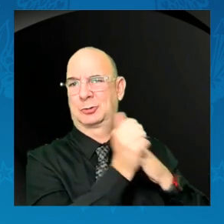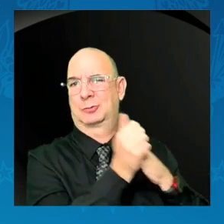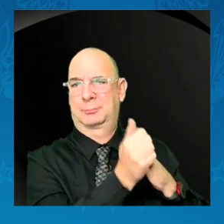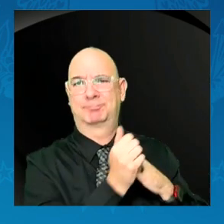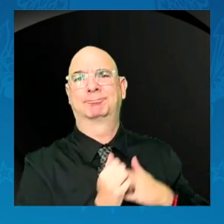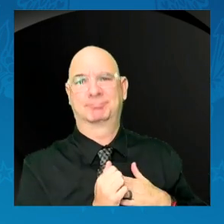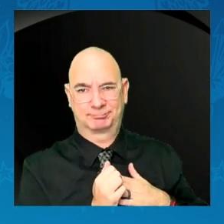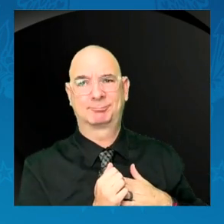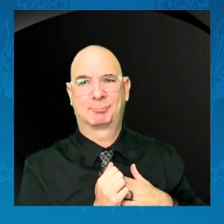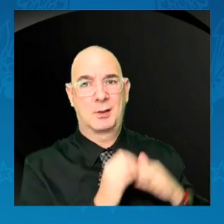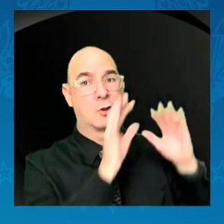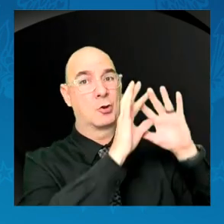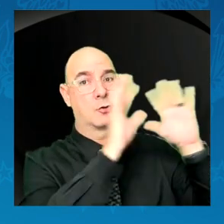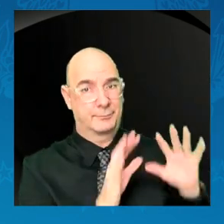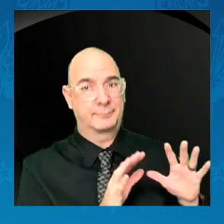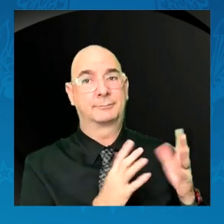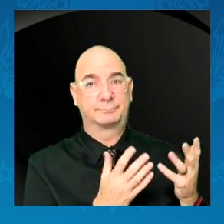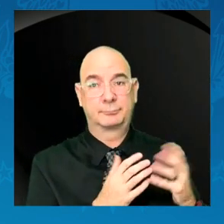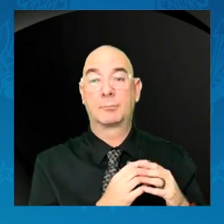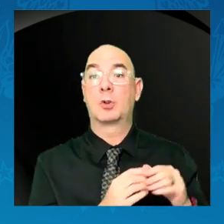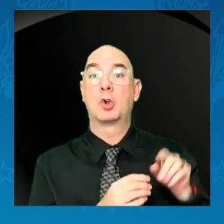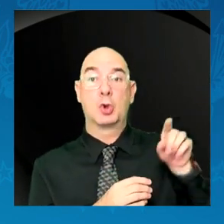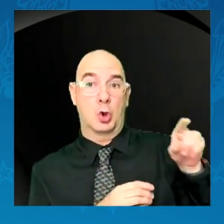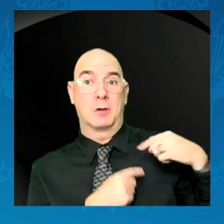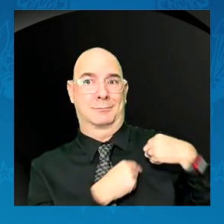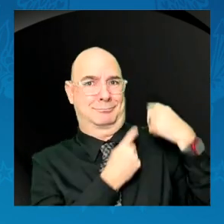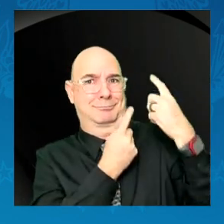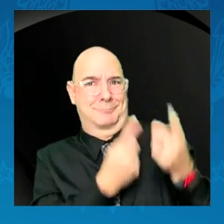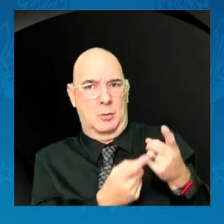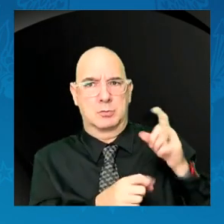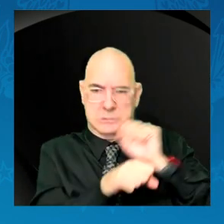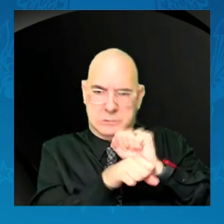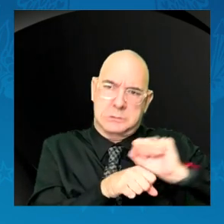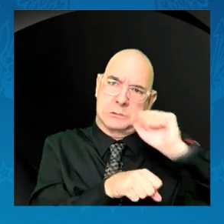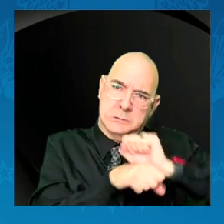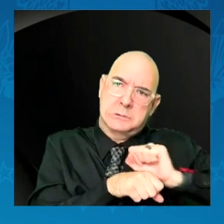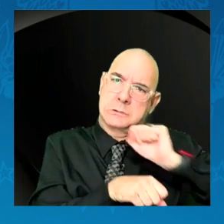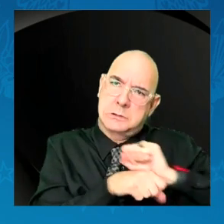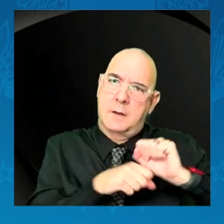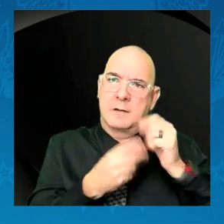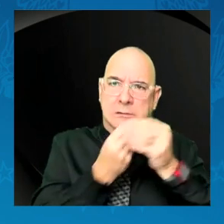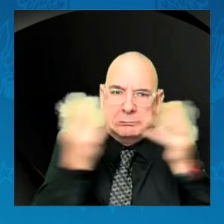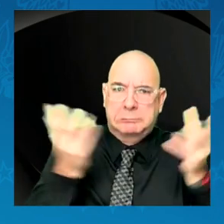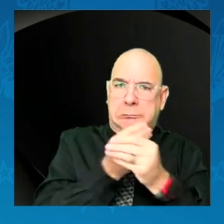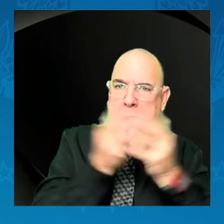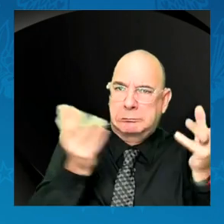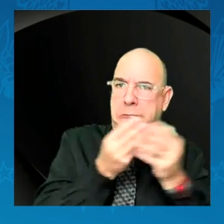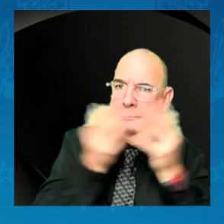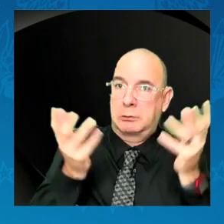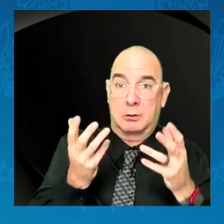And finally, more people are saying, Oh, she was right. You know, decades ago, I started paying attention.